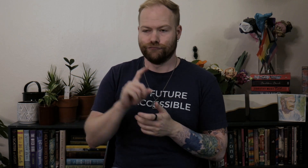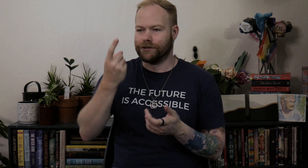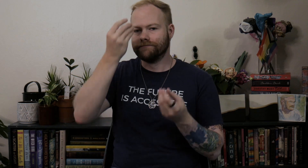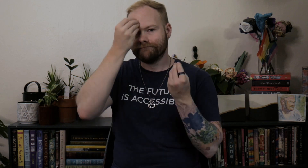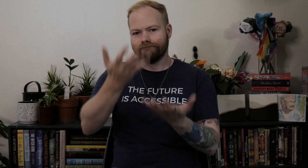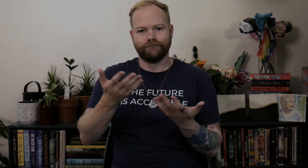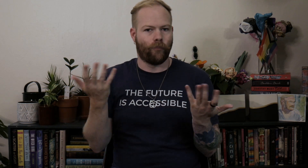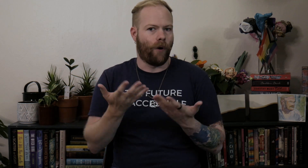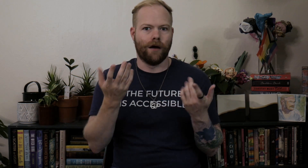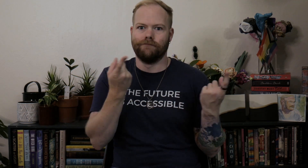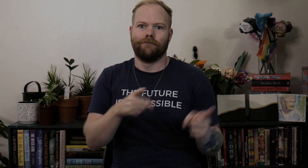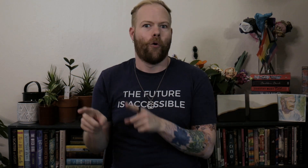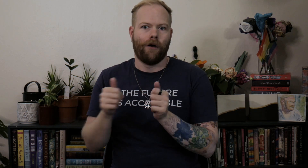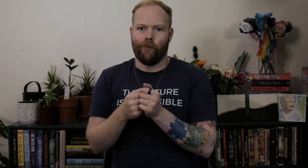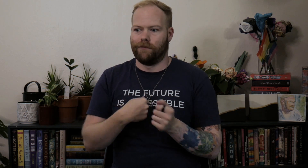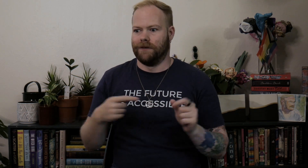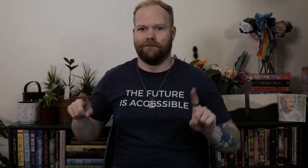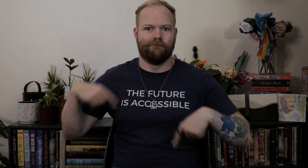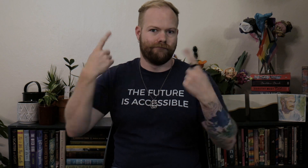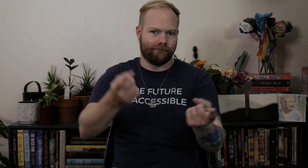just to update you on what’s been going on with me.